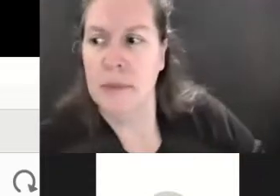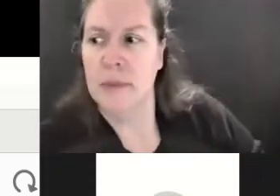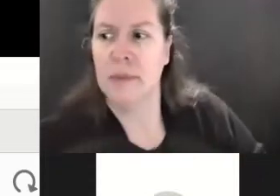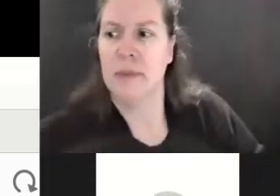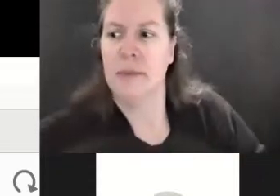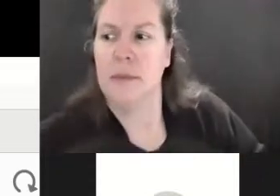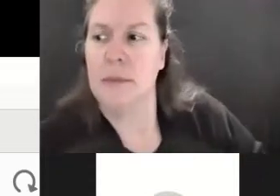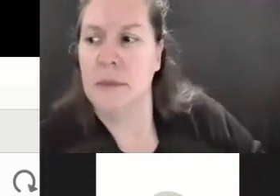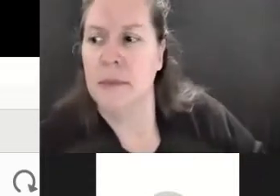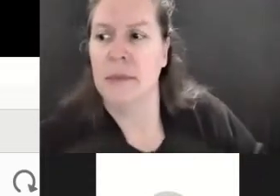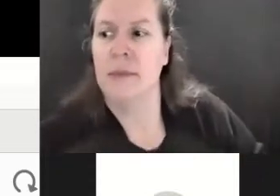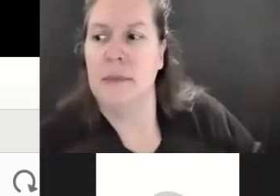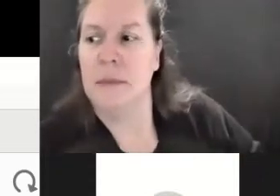Hope, I will have you introduce yourself.